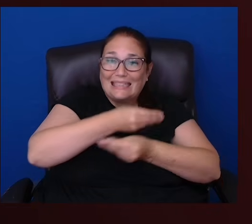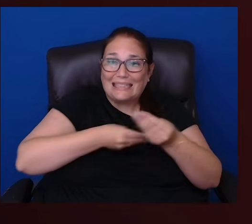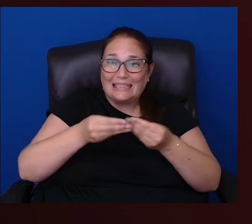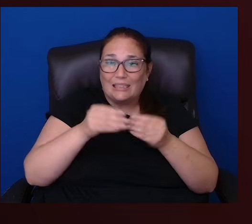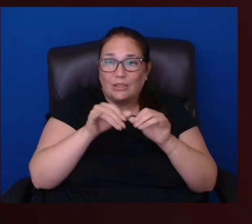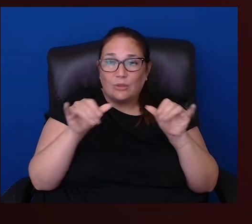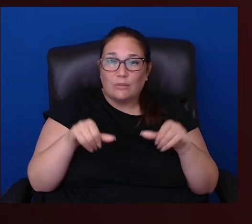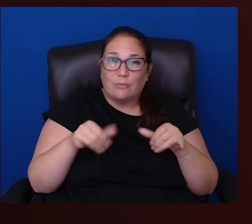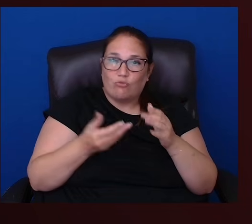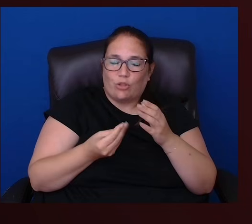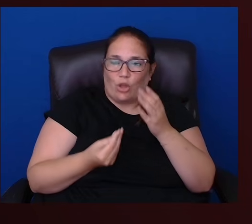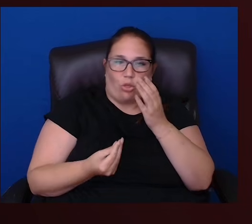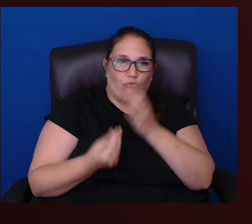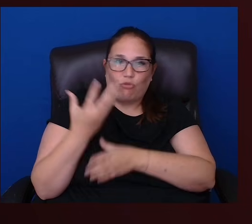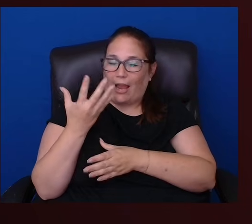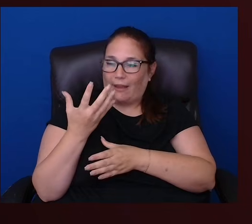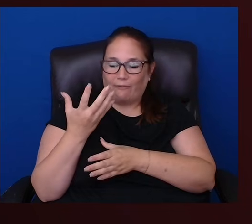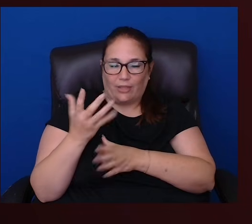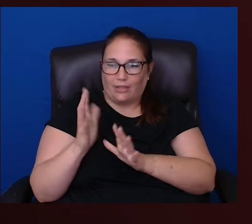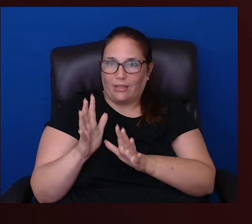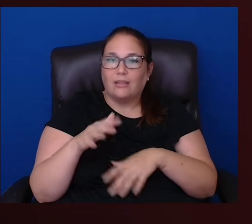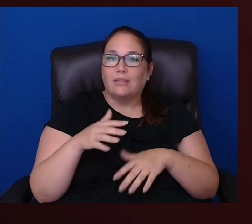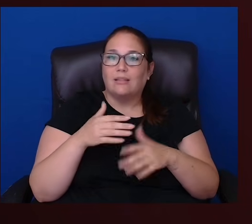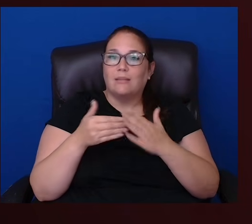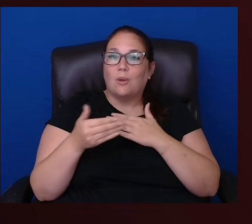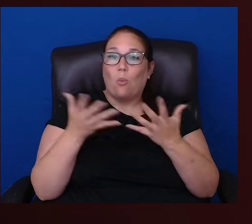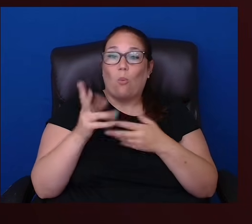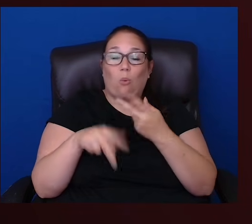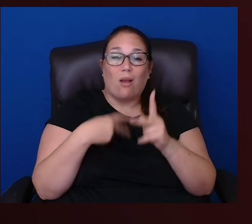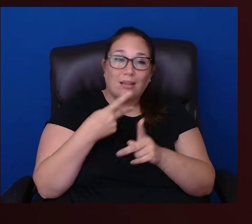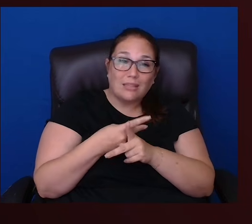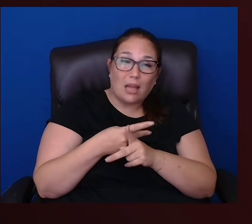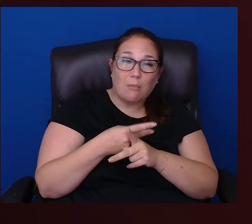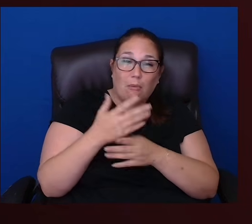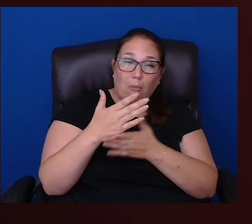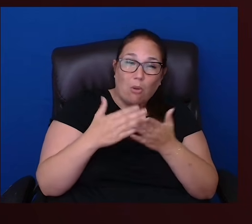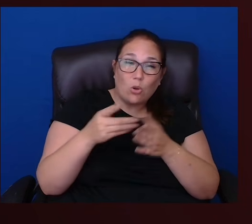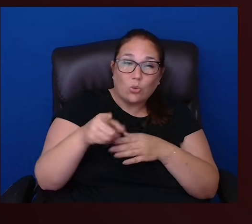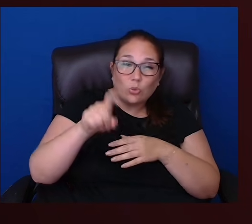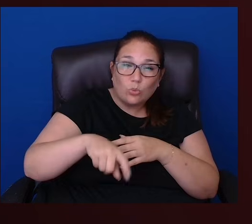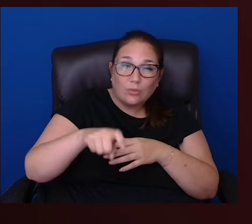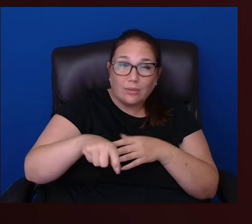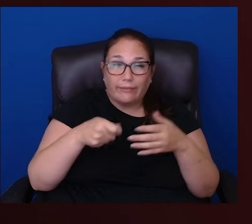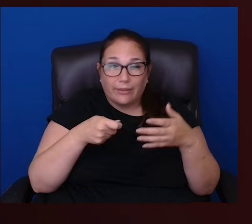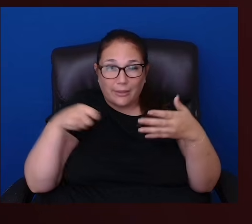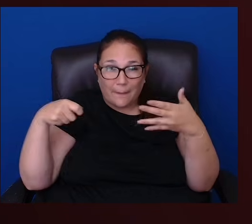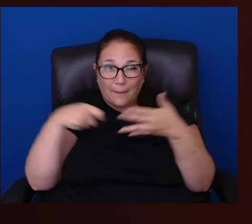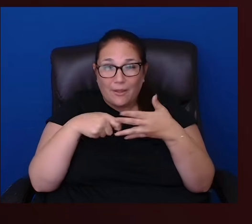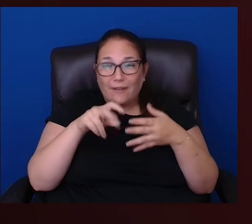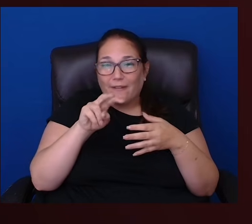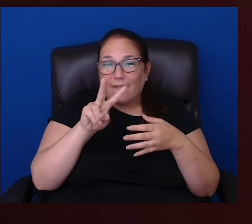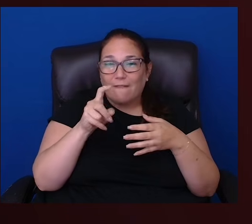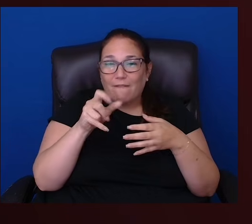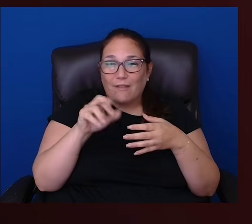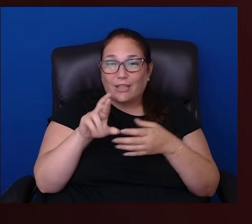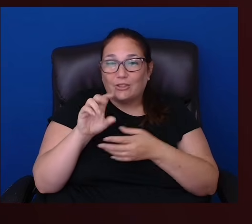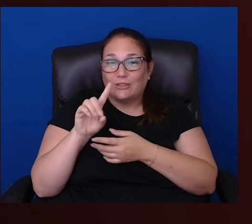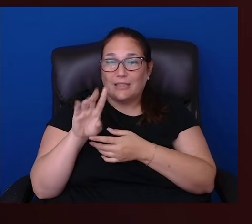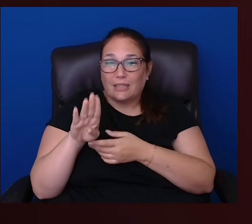so regardless of what type of component you need, if you're plugging into a vector database, or if you're working with